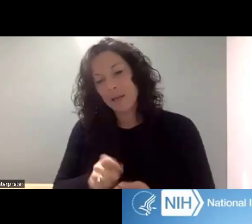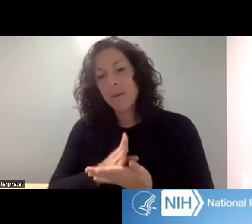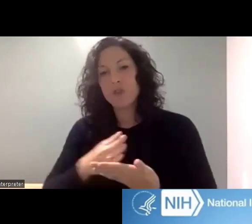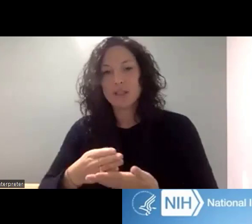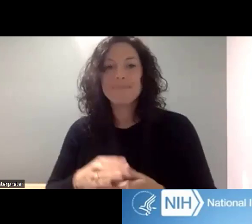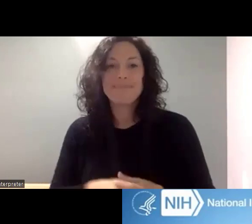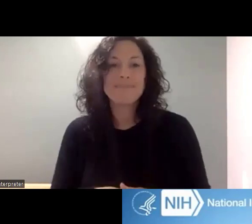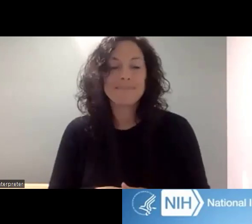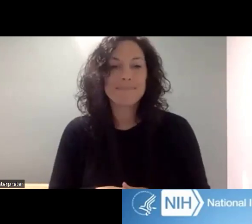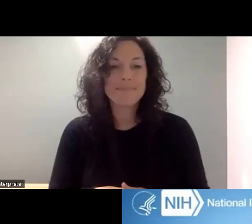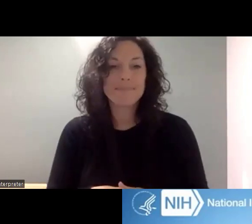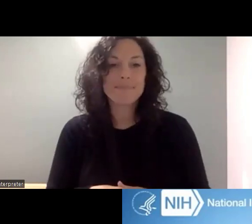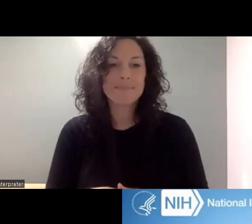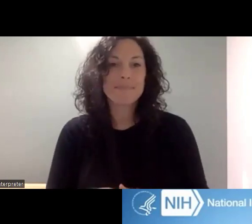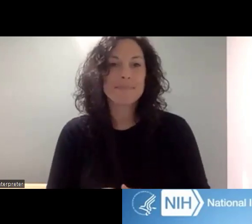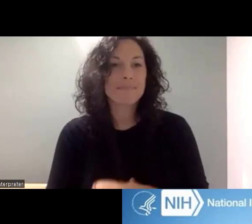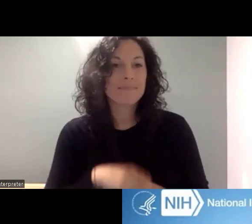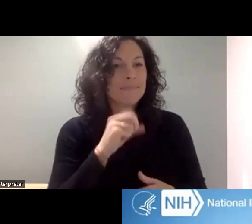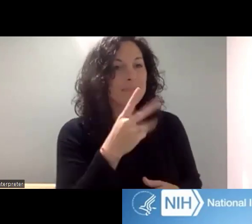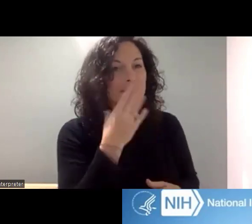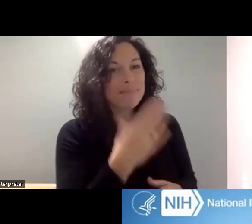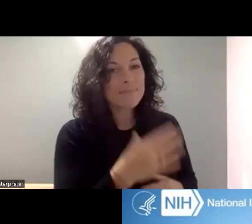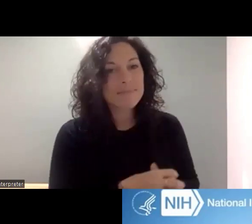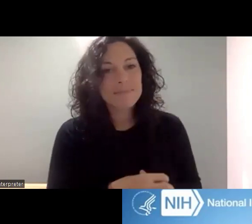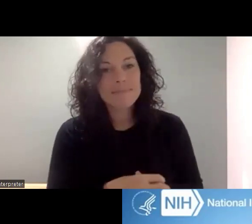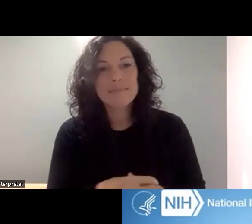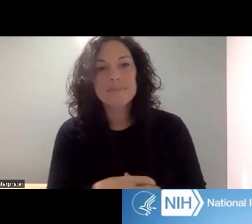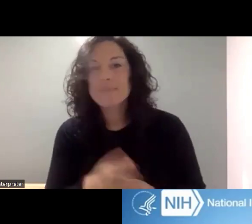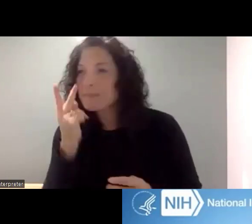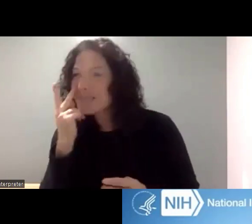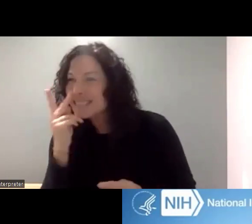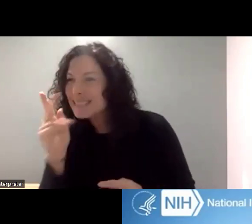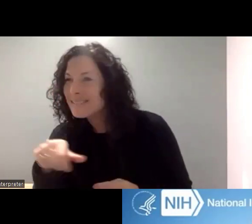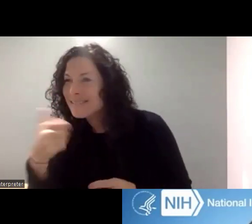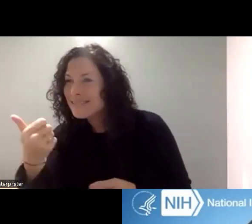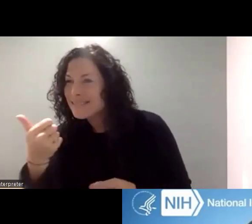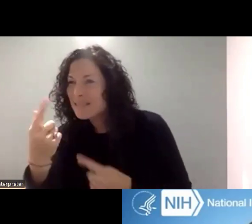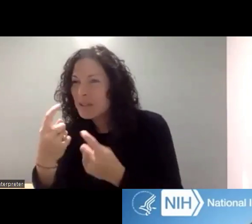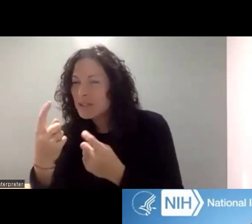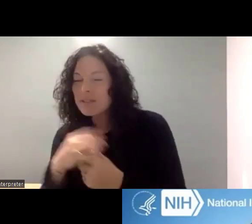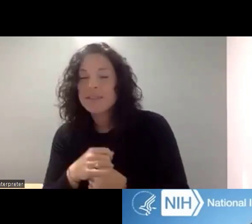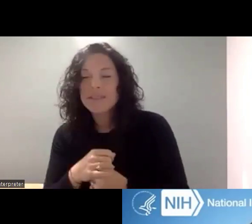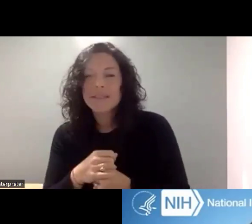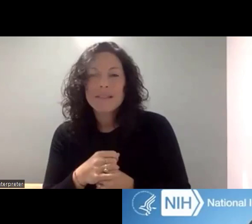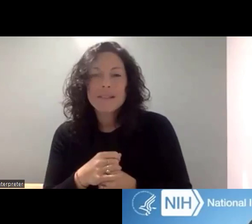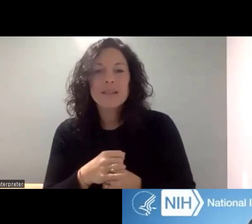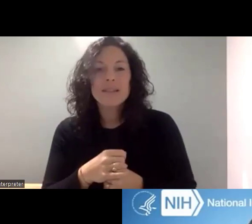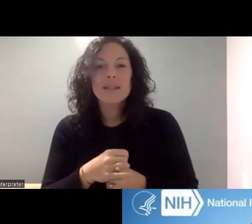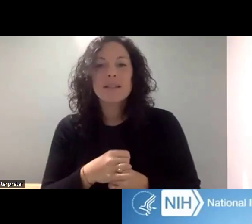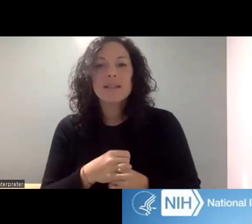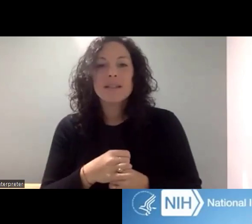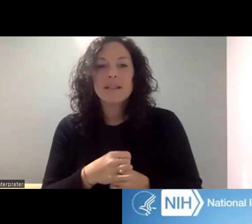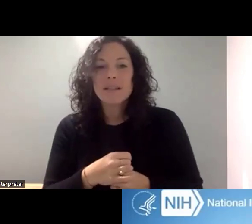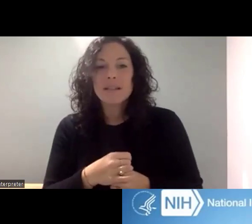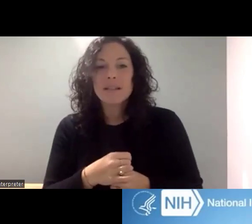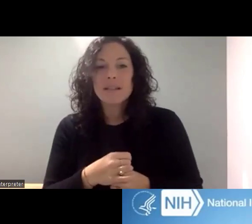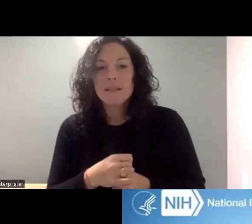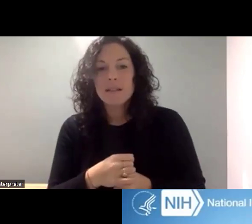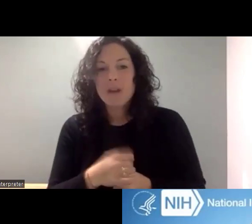Kasima Garst: Great, thank you. All right. Let's see what's next. We have a question related to F&A,